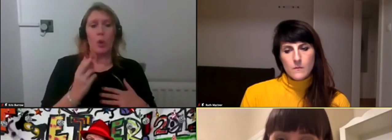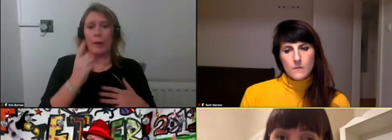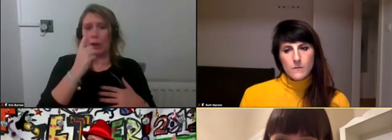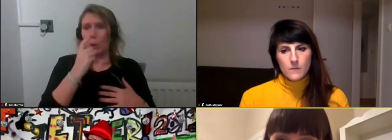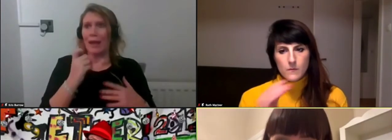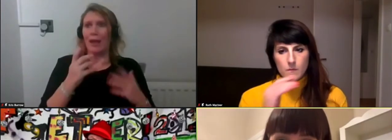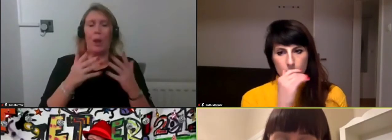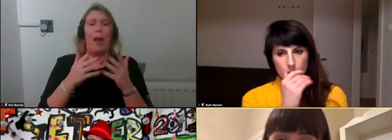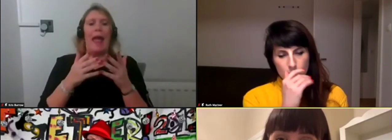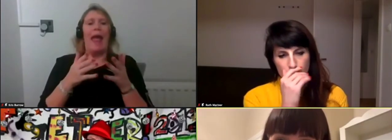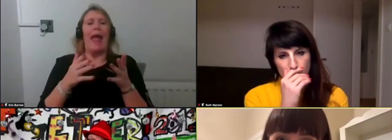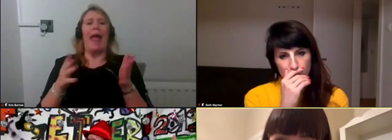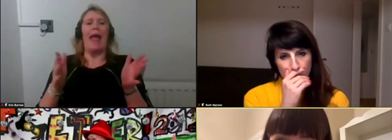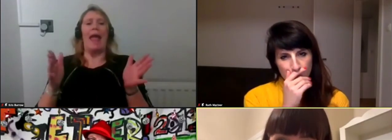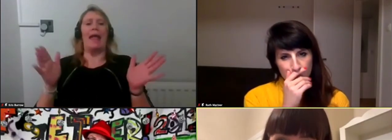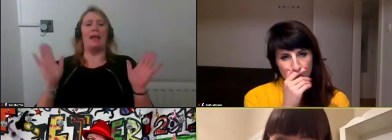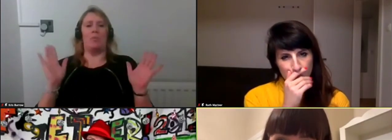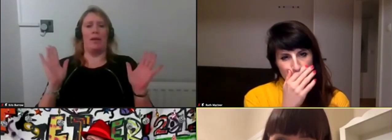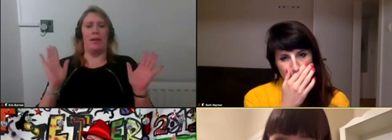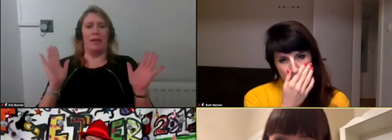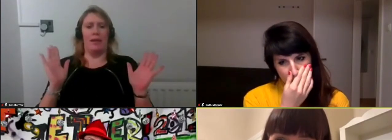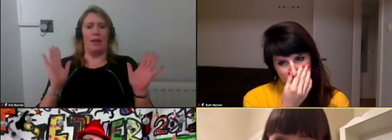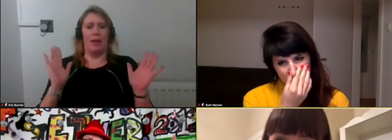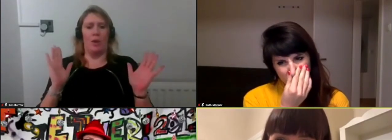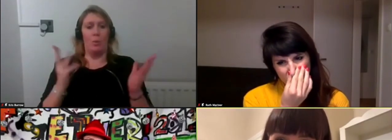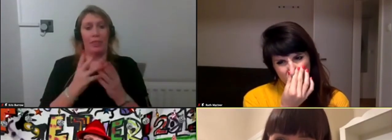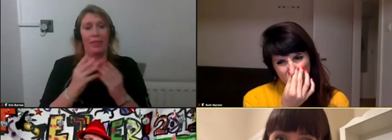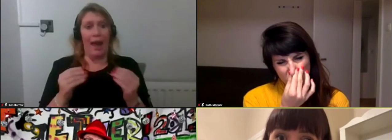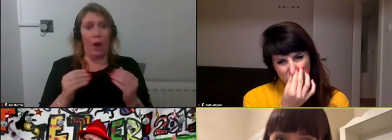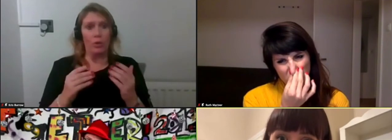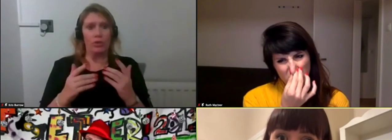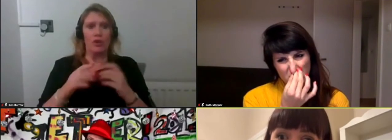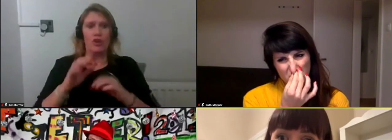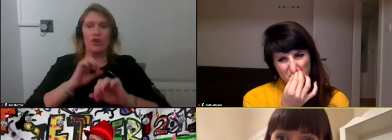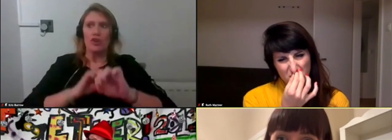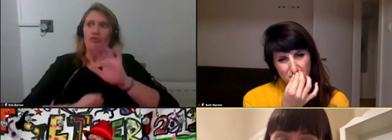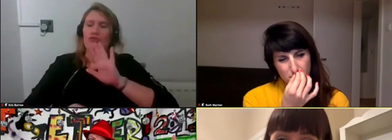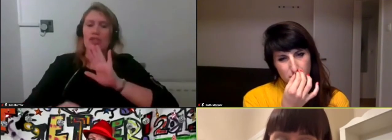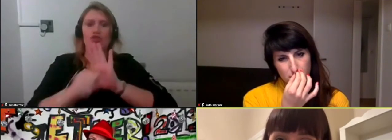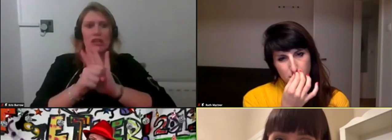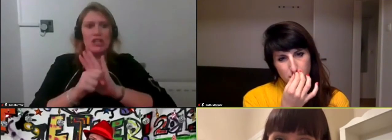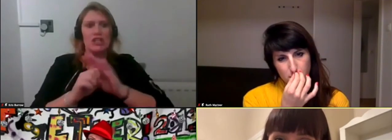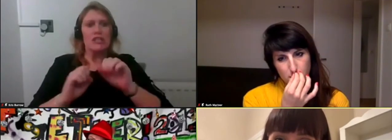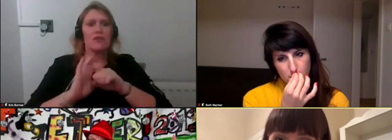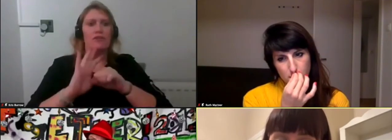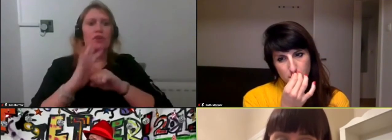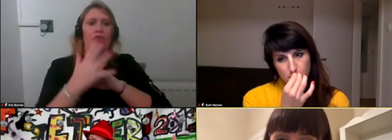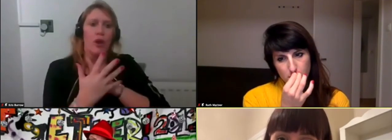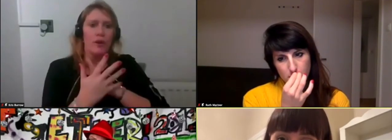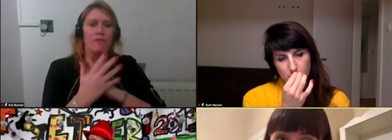the constraints posed by COVID and zoom, but yes I think you can explore kind of